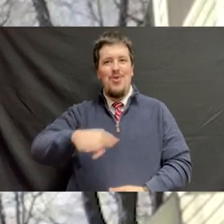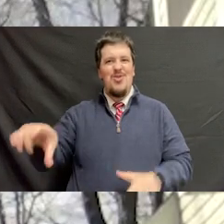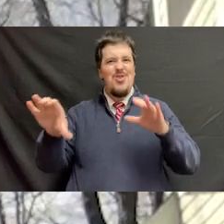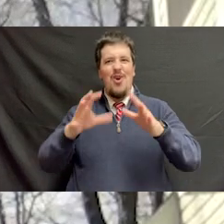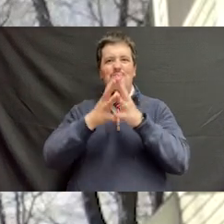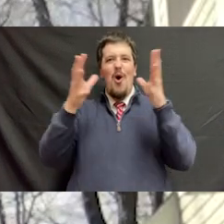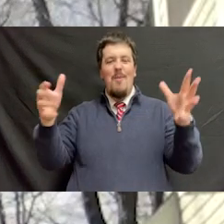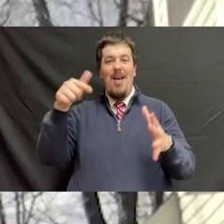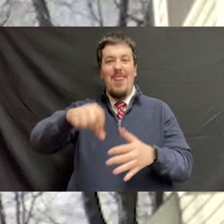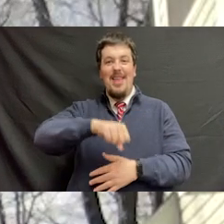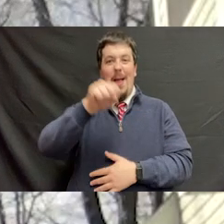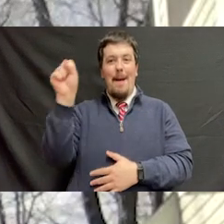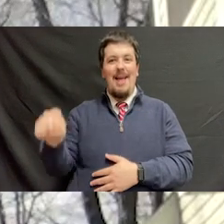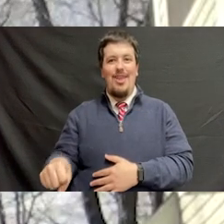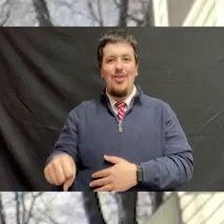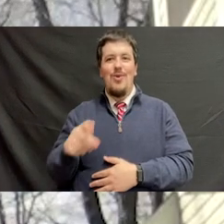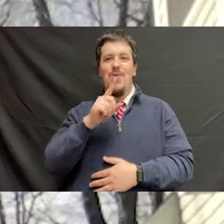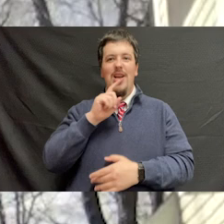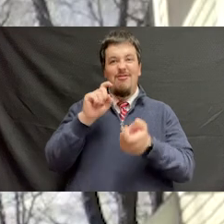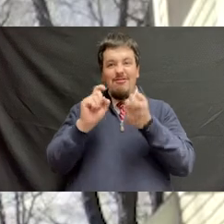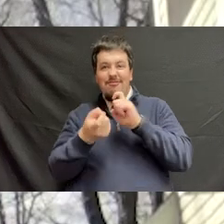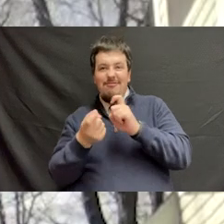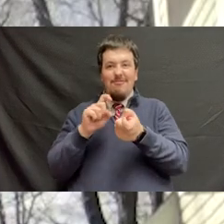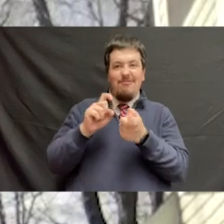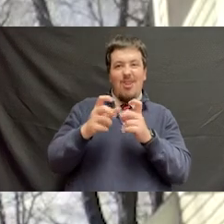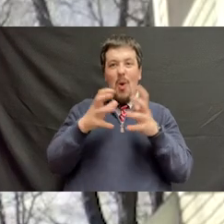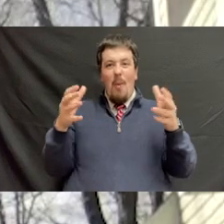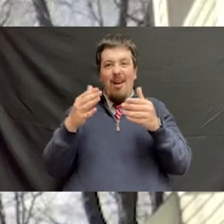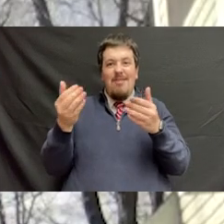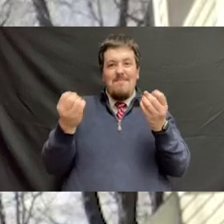You've done so much this semester and adjusted so well.